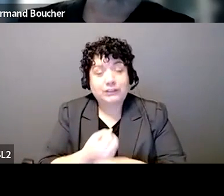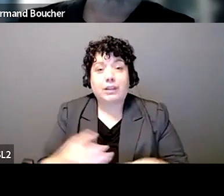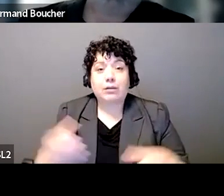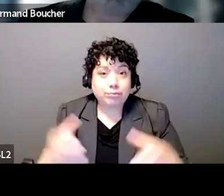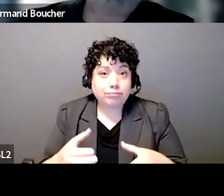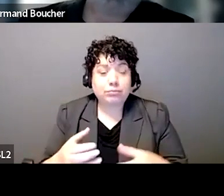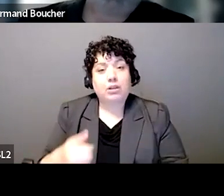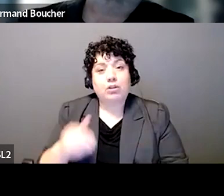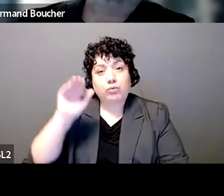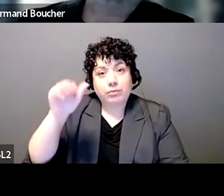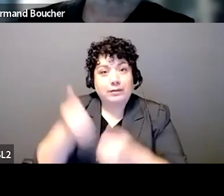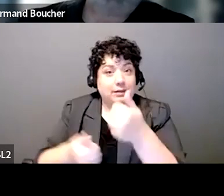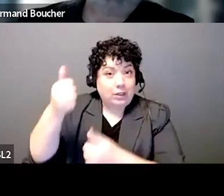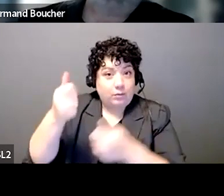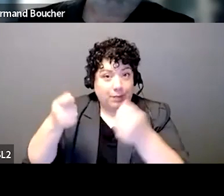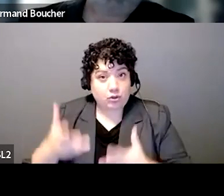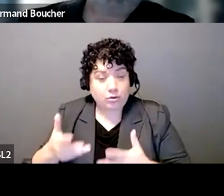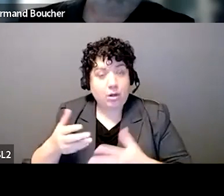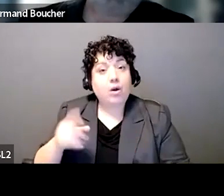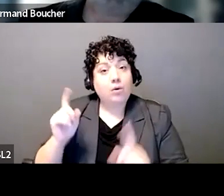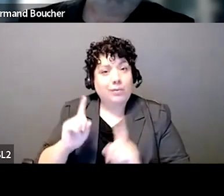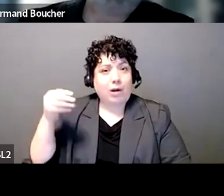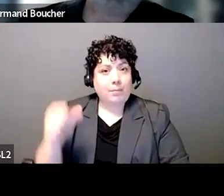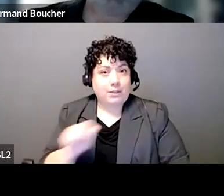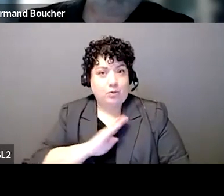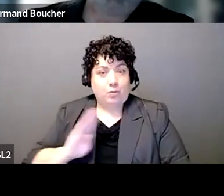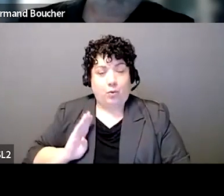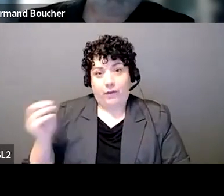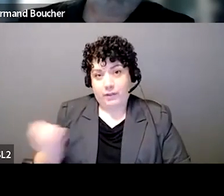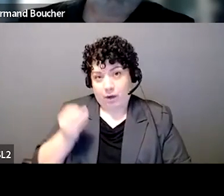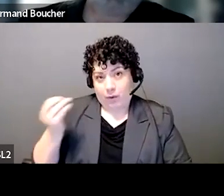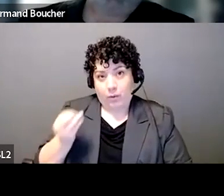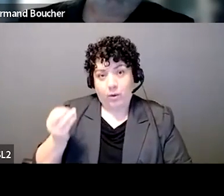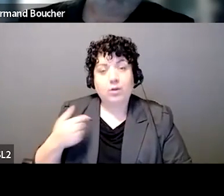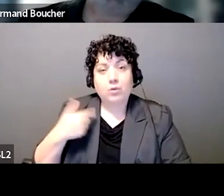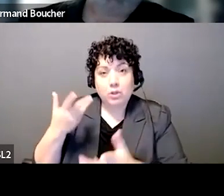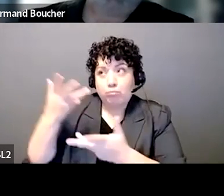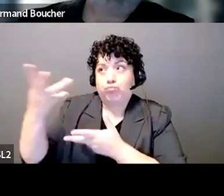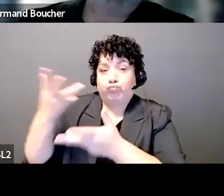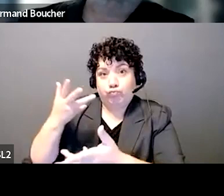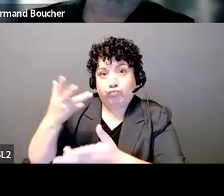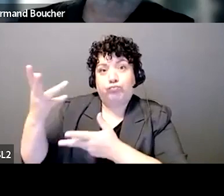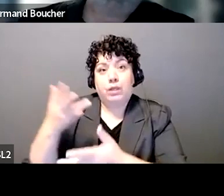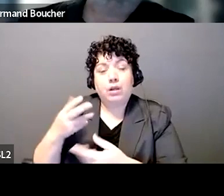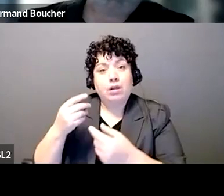management once again at the Compensation Board in Ontario to try to address the issue of stigma that